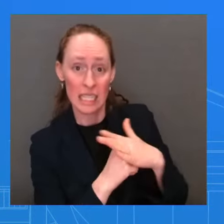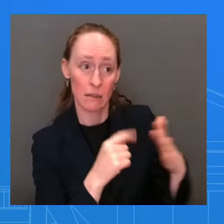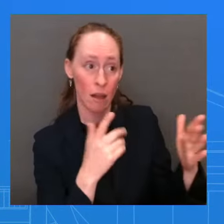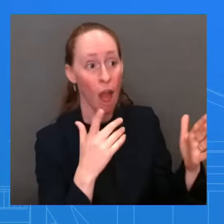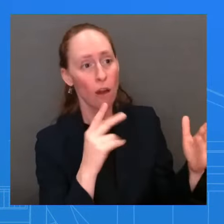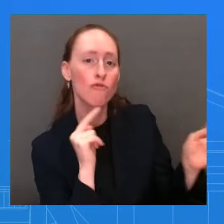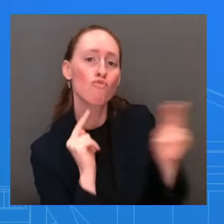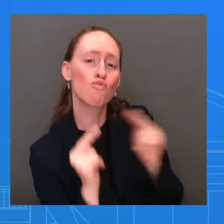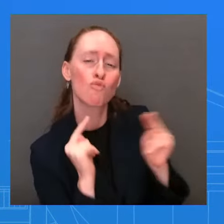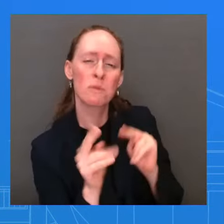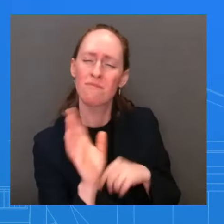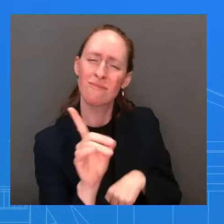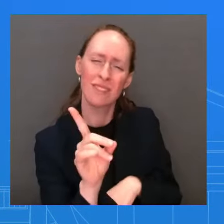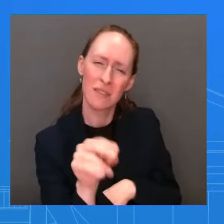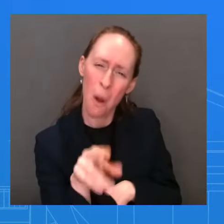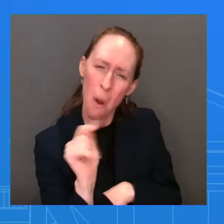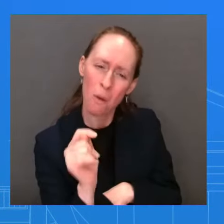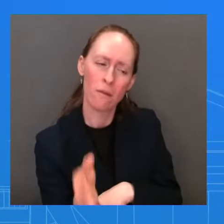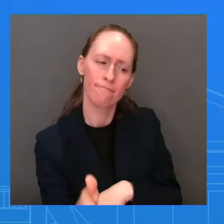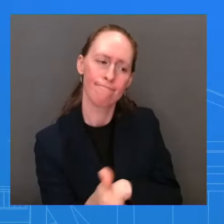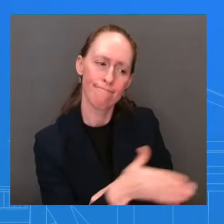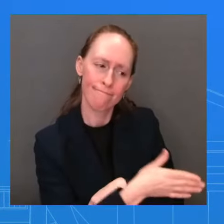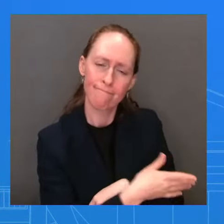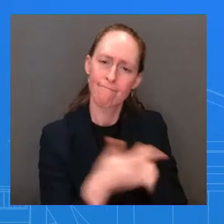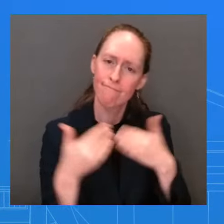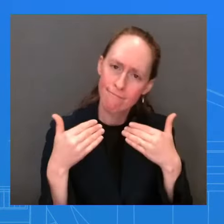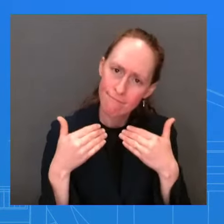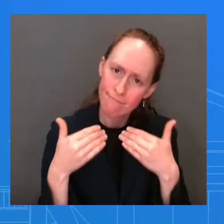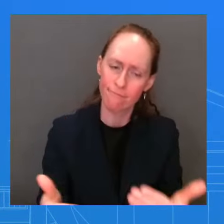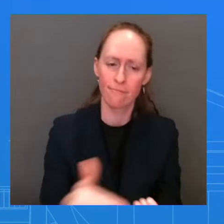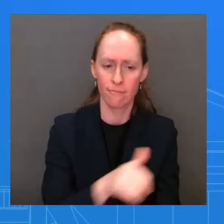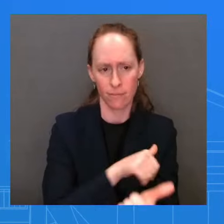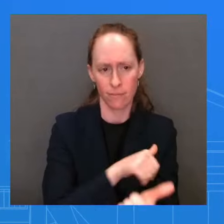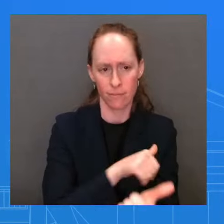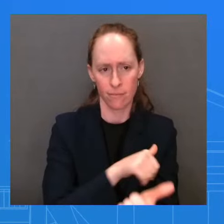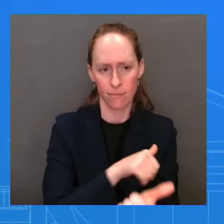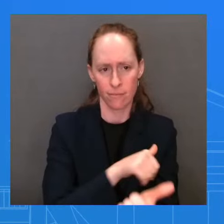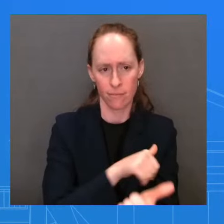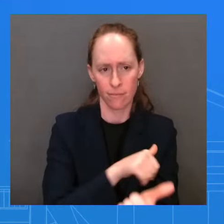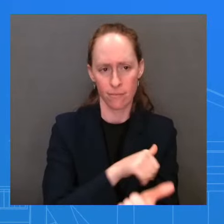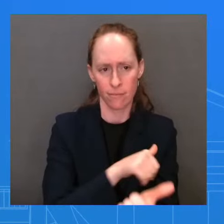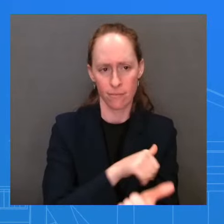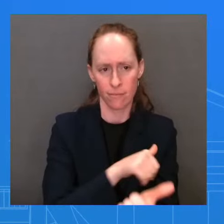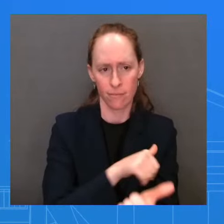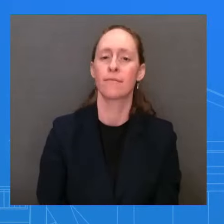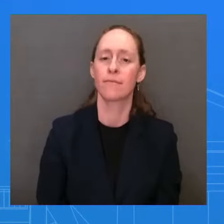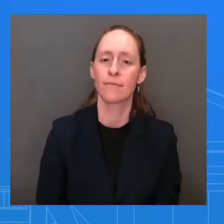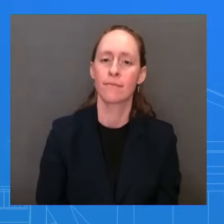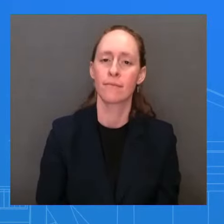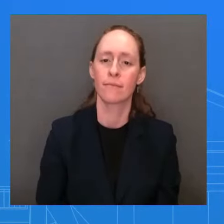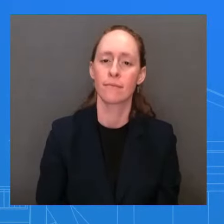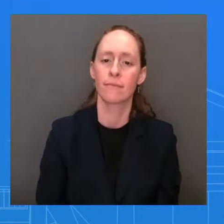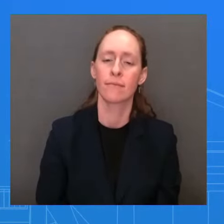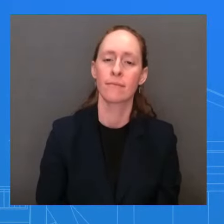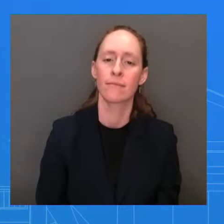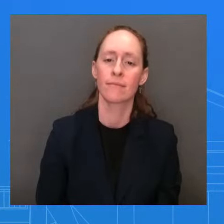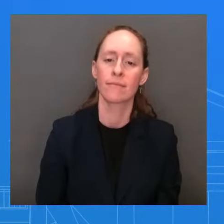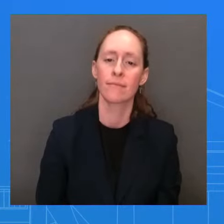Now, moving on to the next topic: Today, Washington State has become the 10th state in the nation, alongside Washington, D.C.,